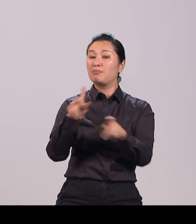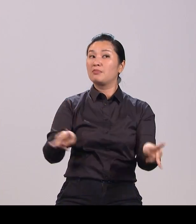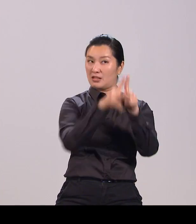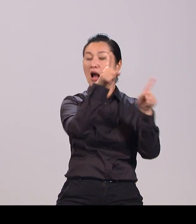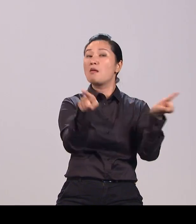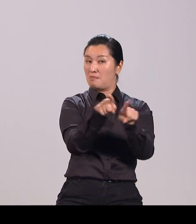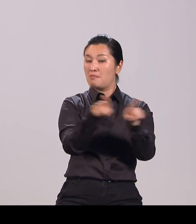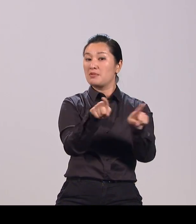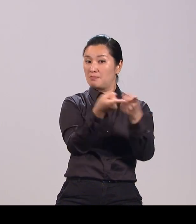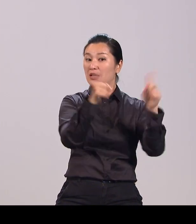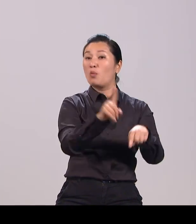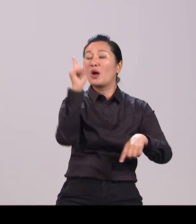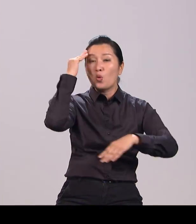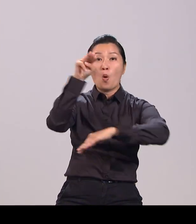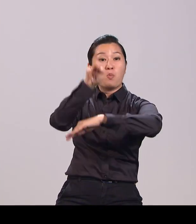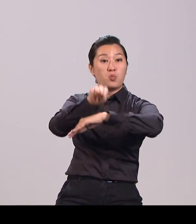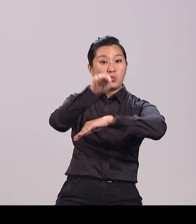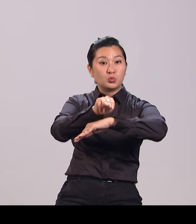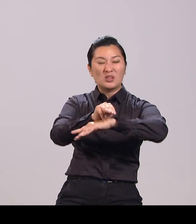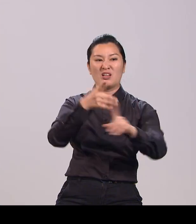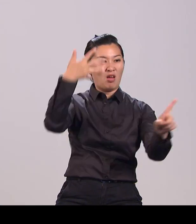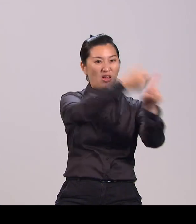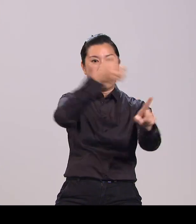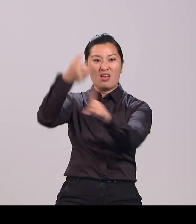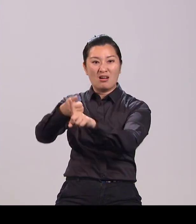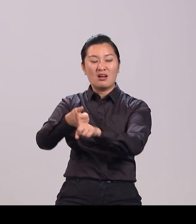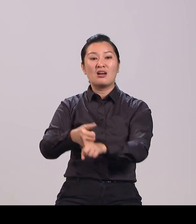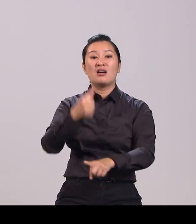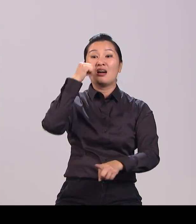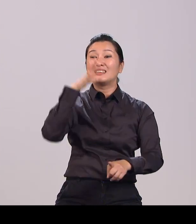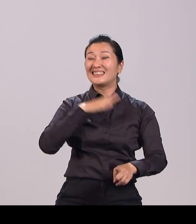Muslims physically assaulted, especially women and girls wearing religious attire.